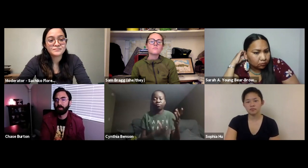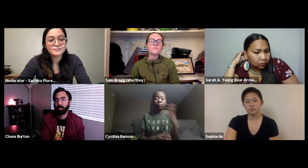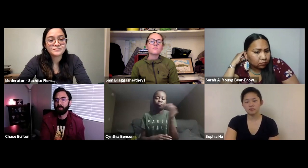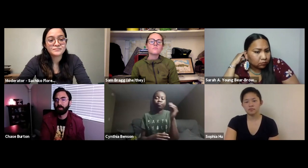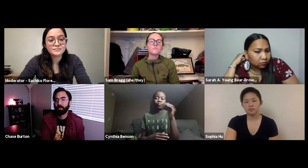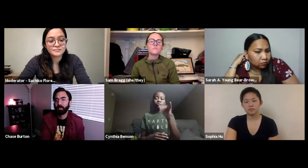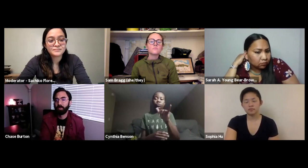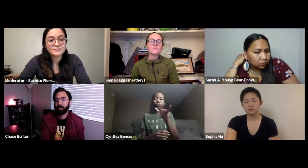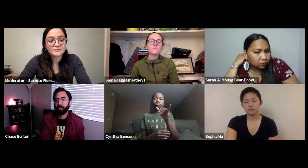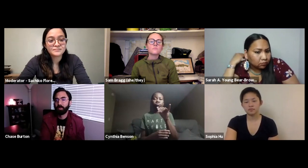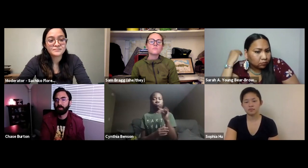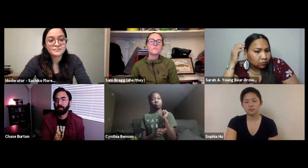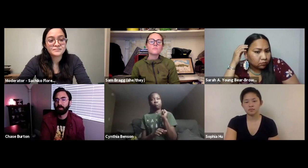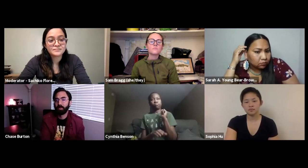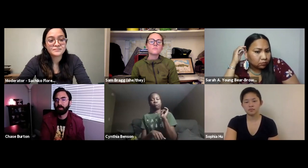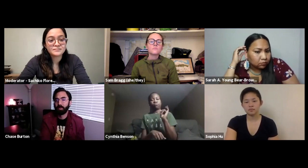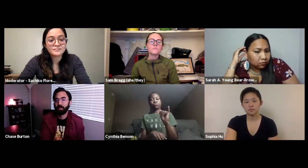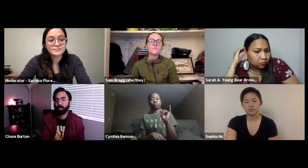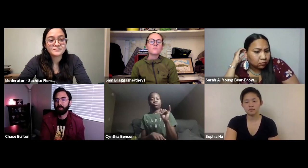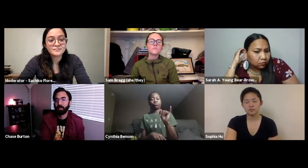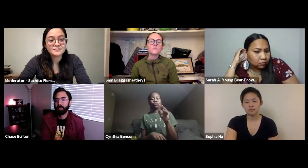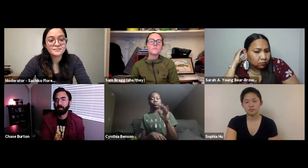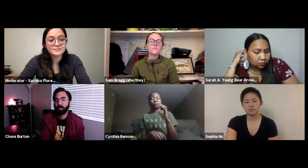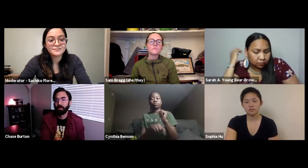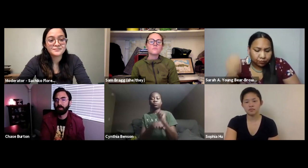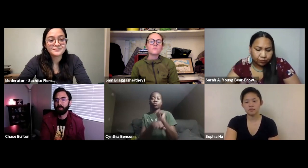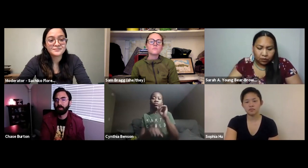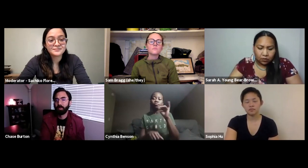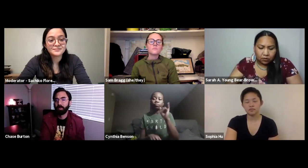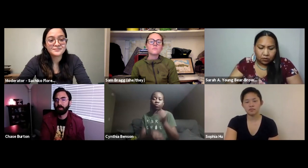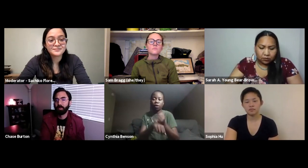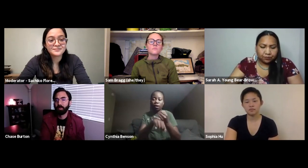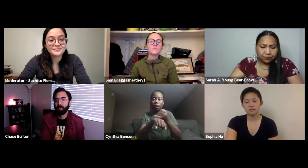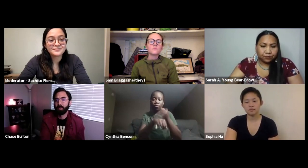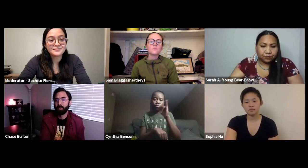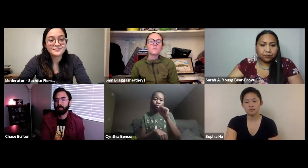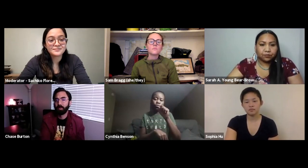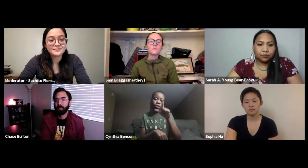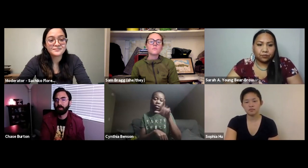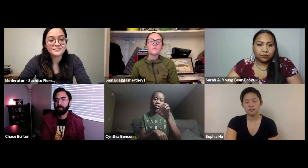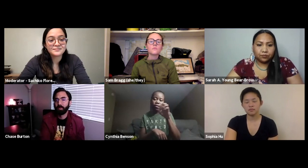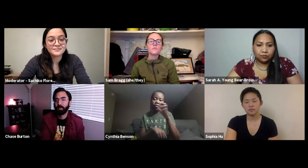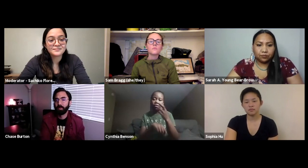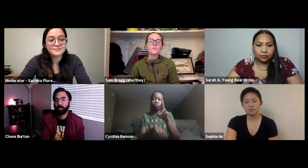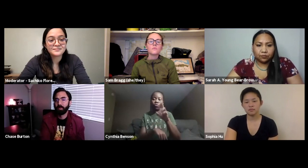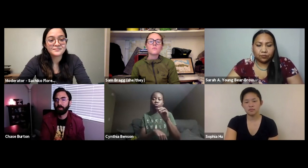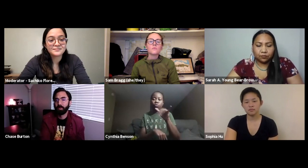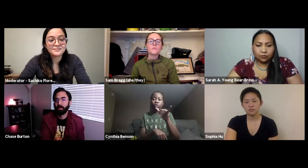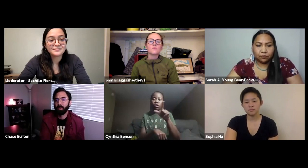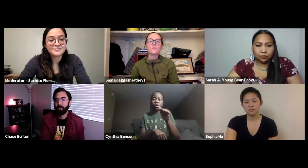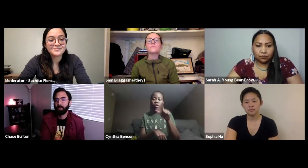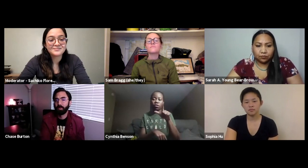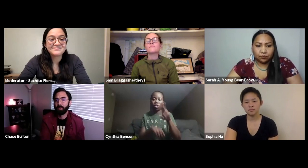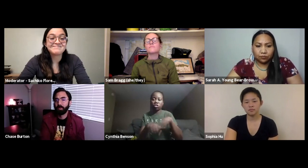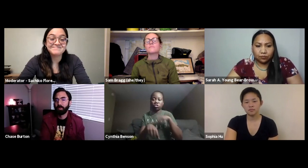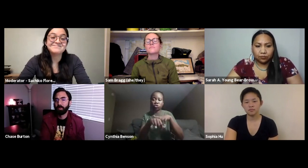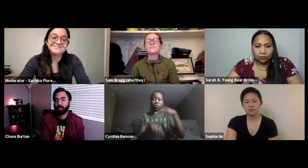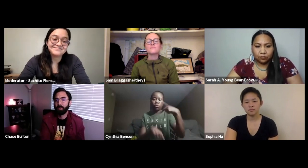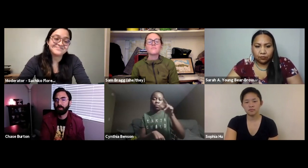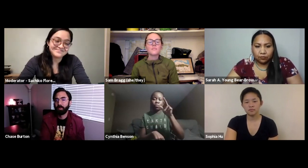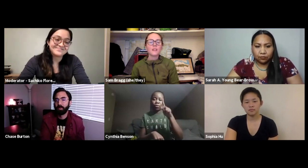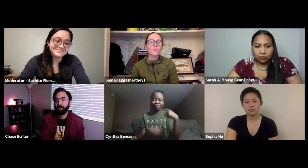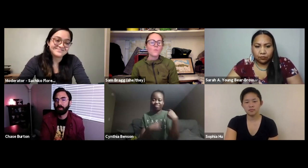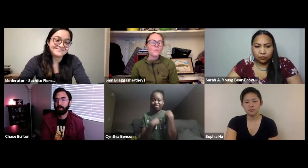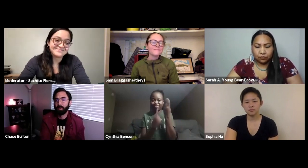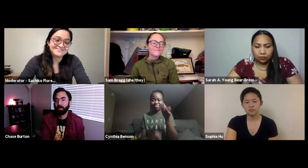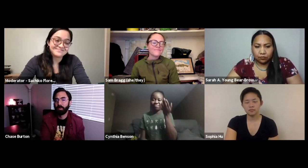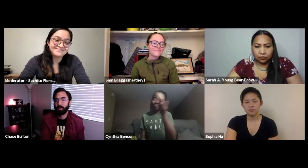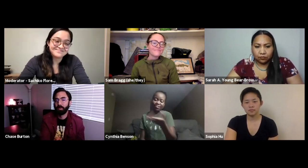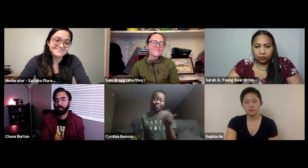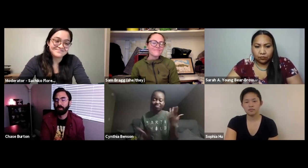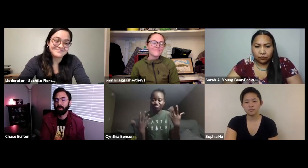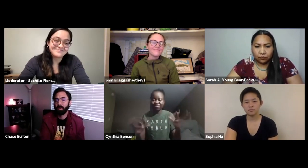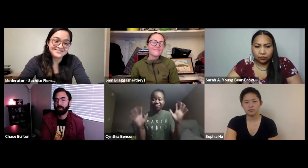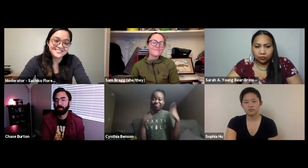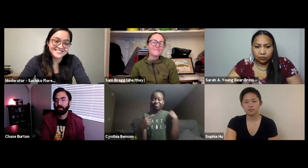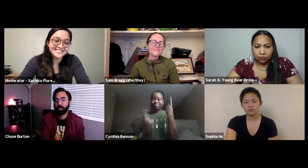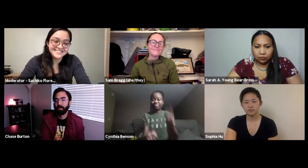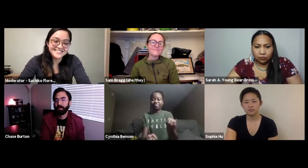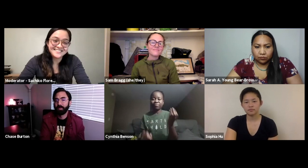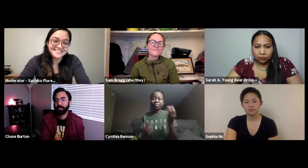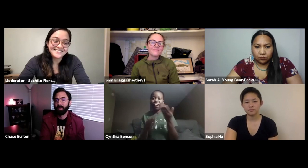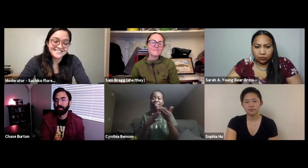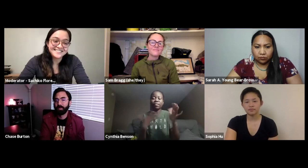youth crew and and we worked at an island called Isle Royale National Park and so you